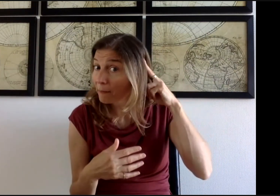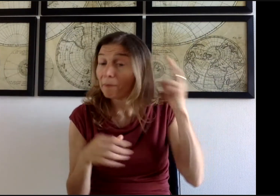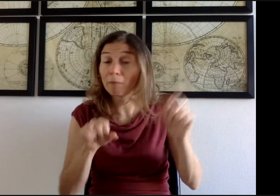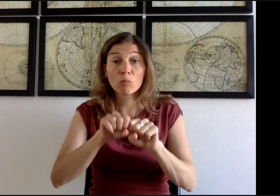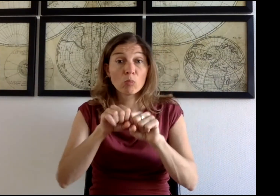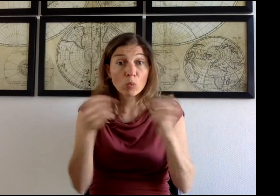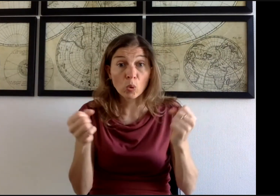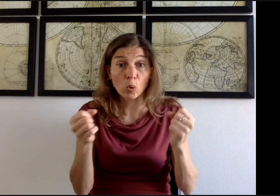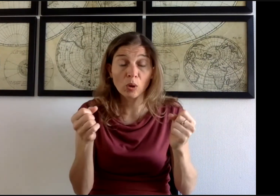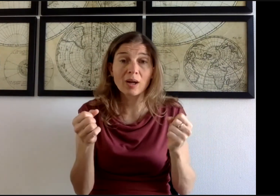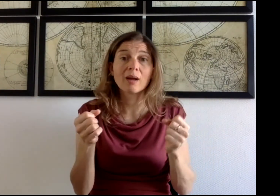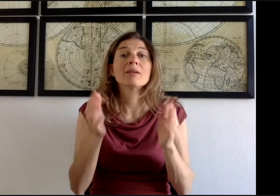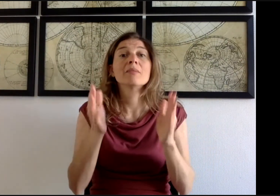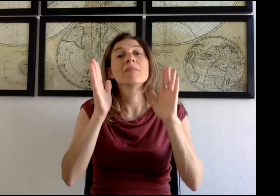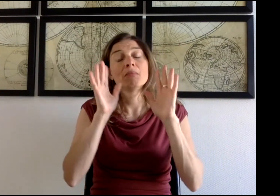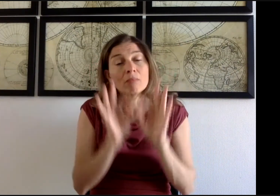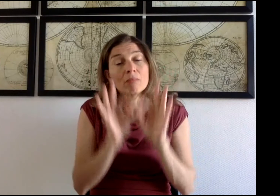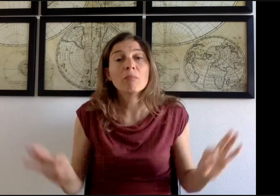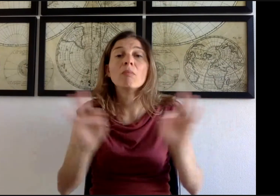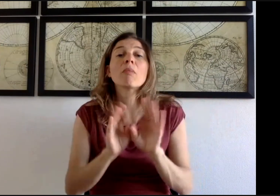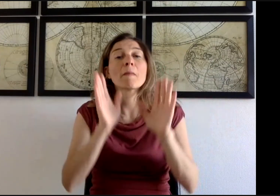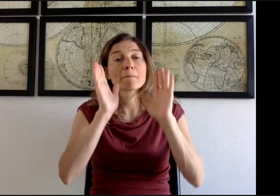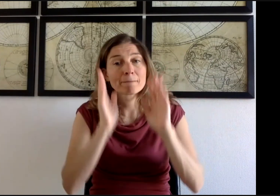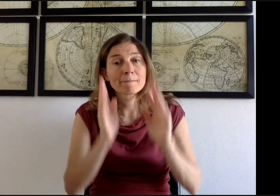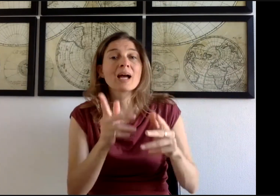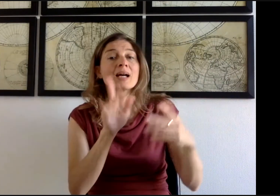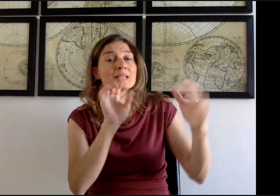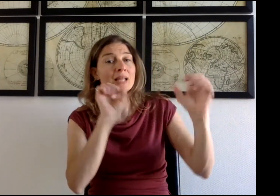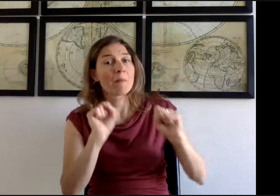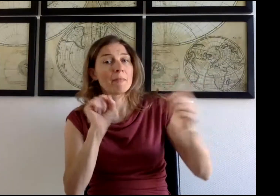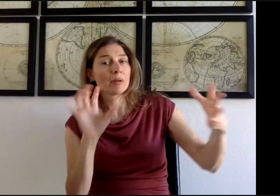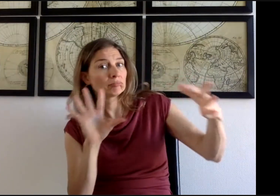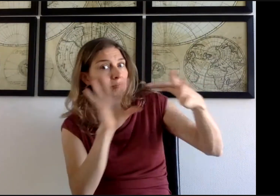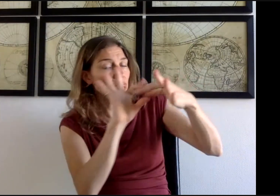so it's very important you have access to hearing care.